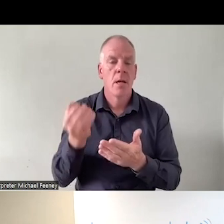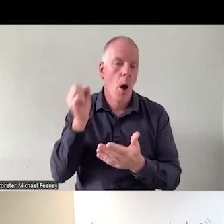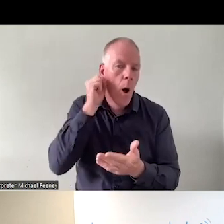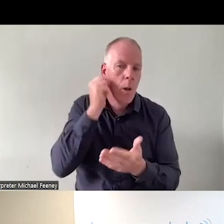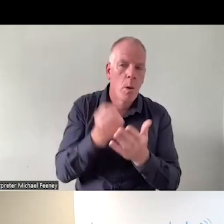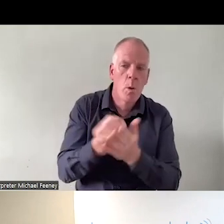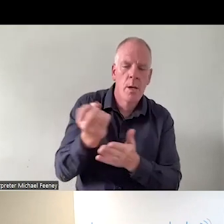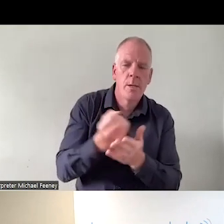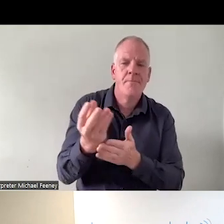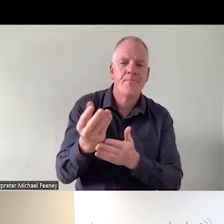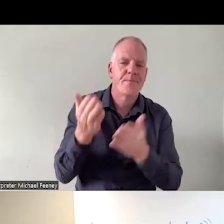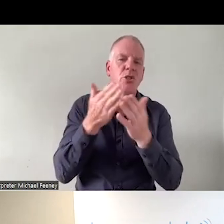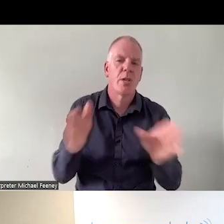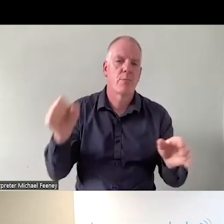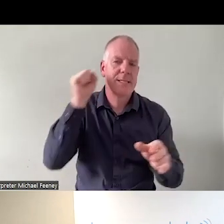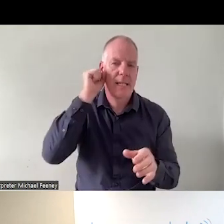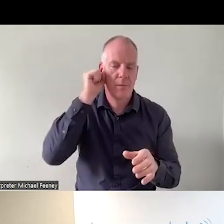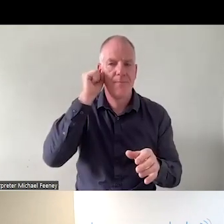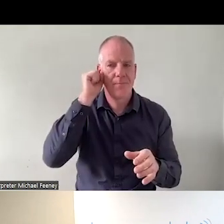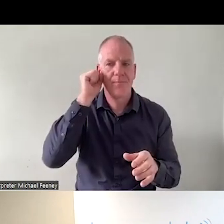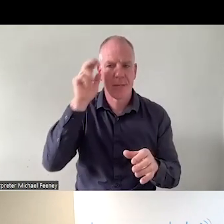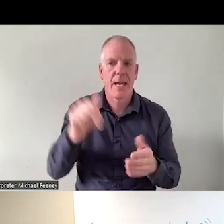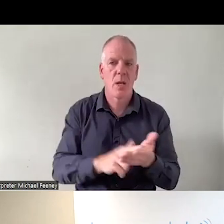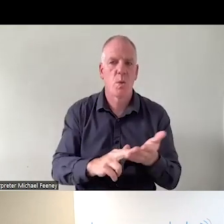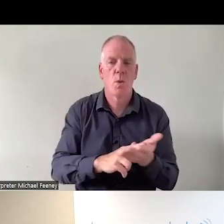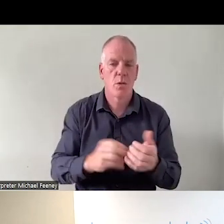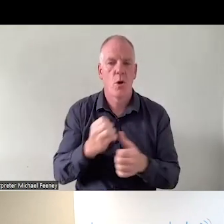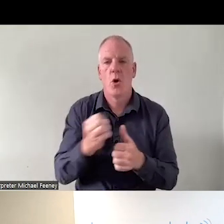for general sound so that you can use it as an alternative to loudspeakers,